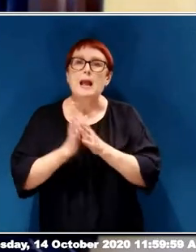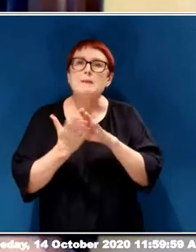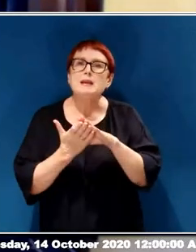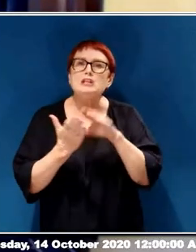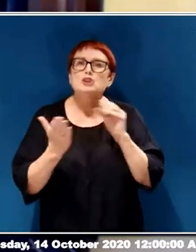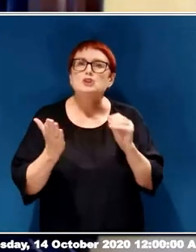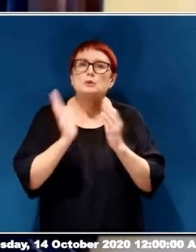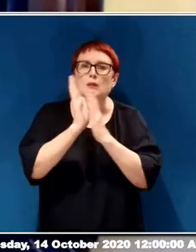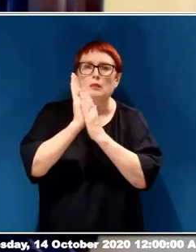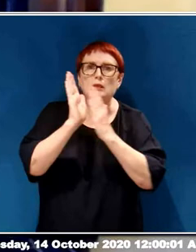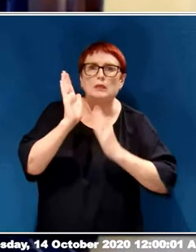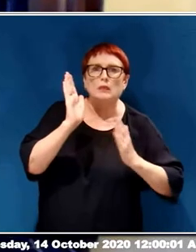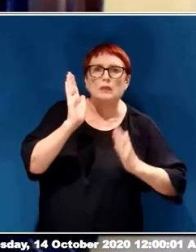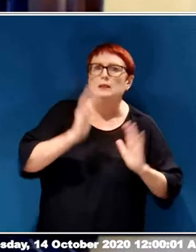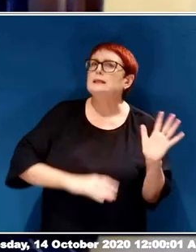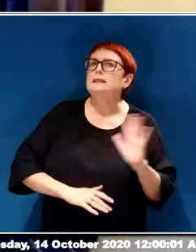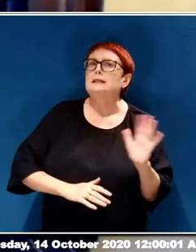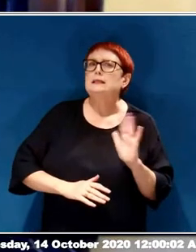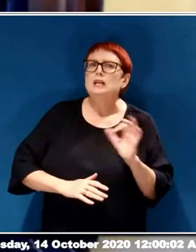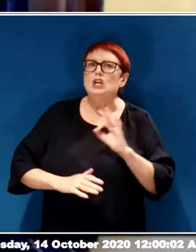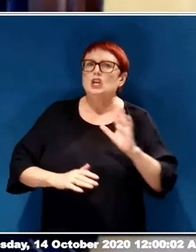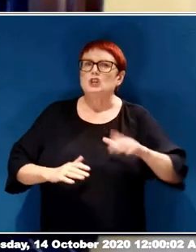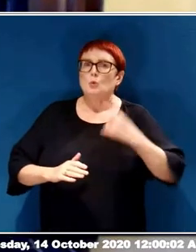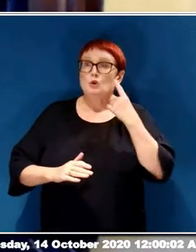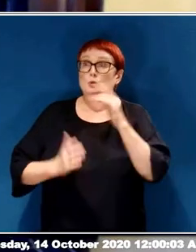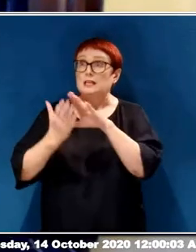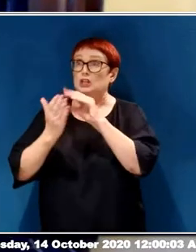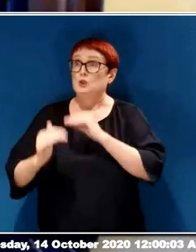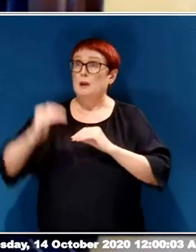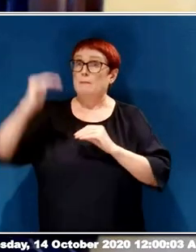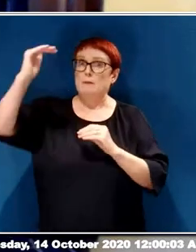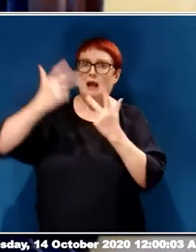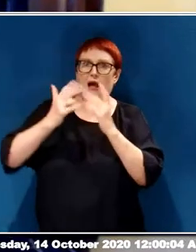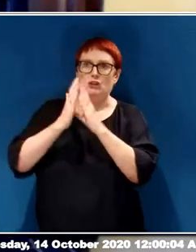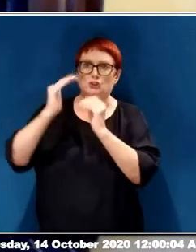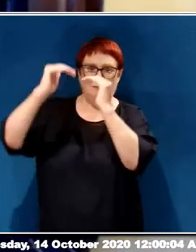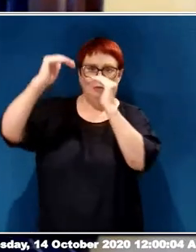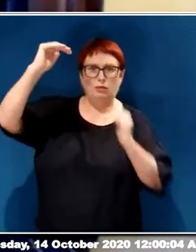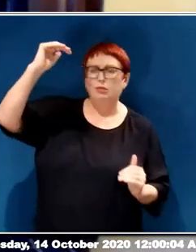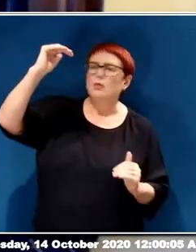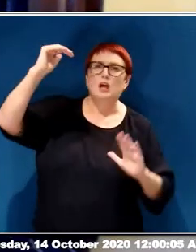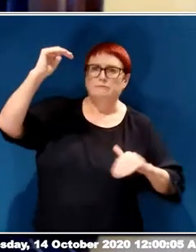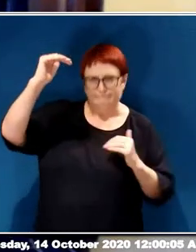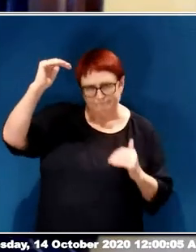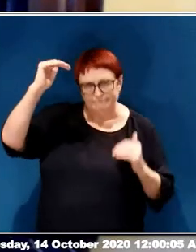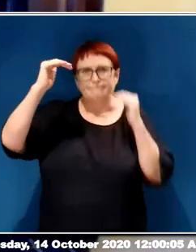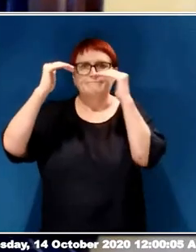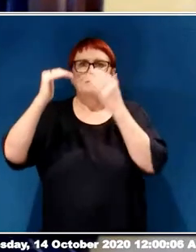And I will just briefly observe, in your teaching, you teach